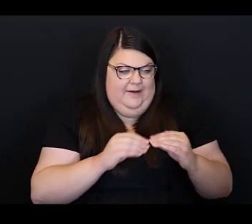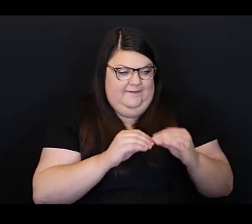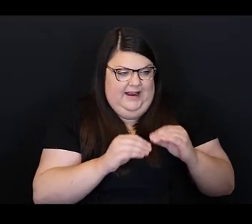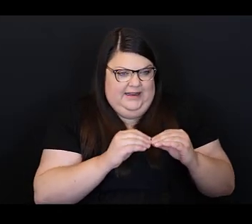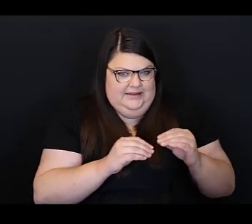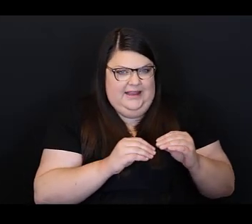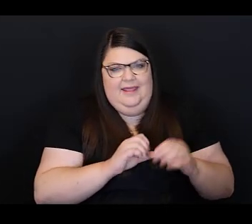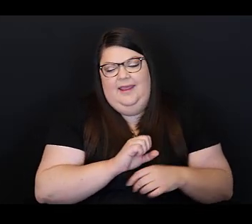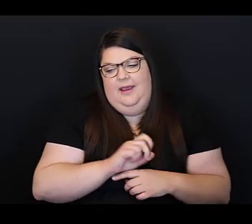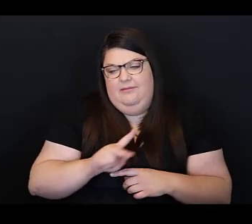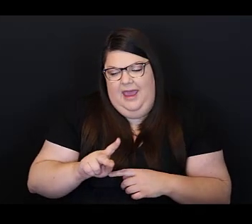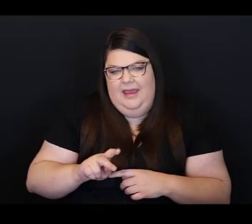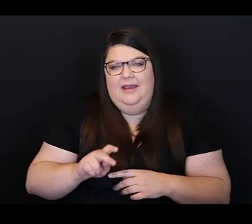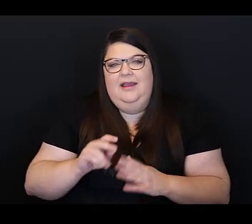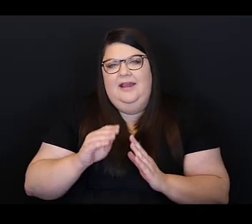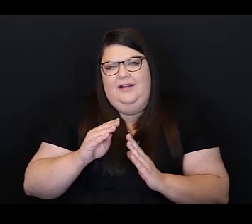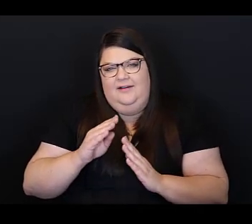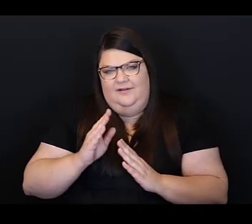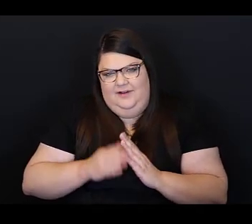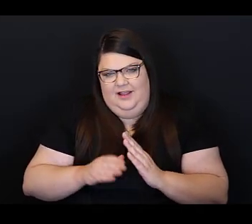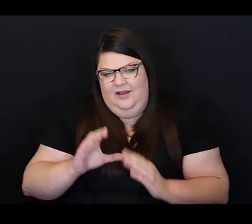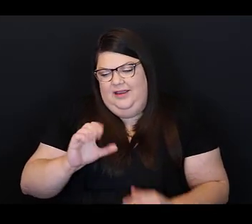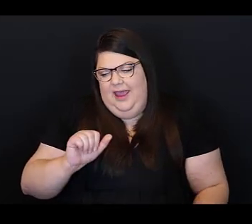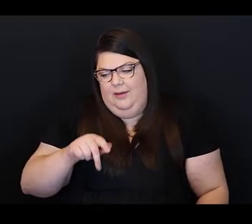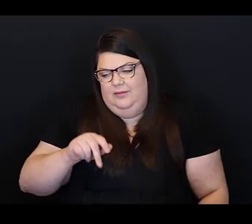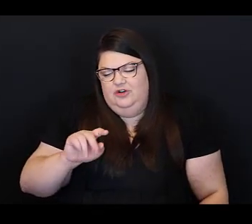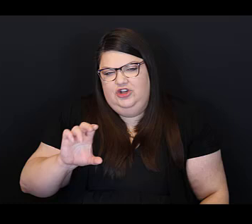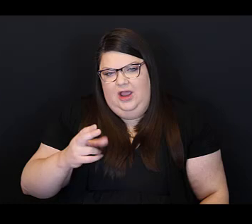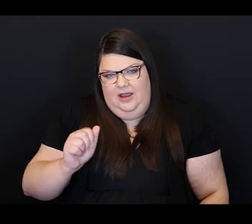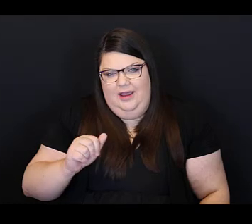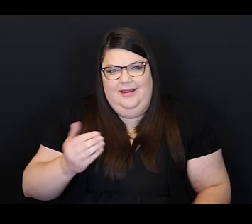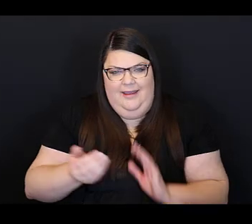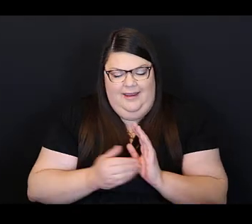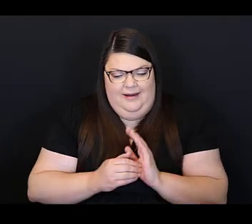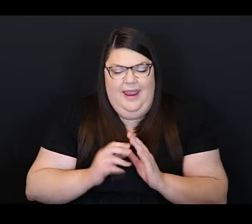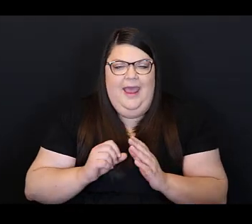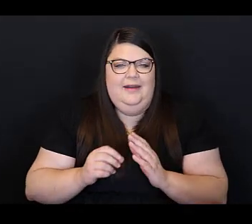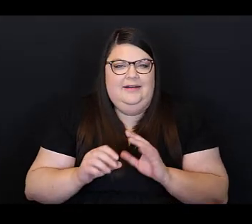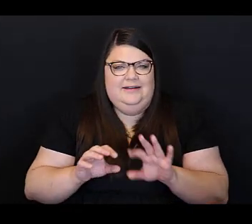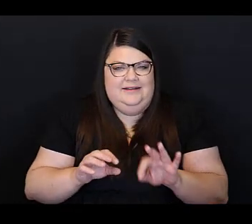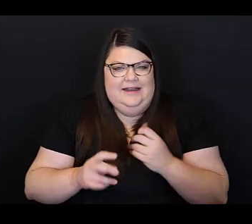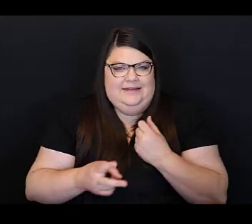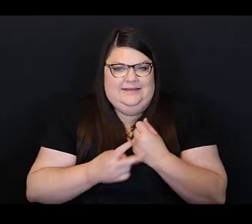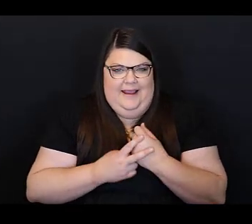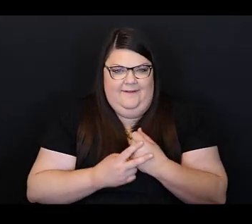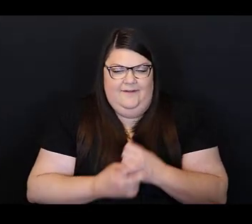attention, then complete the captcha if prompted and select save to submit the material. If you